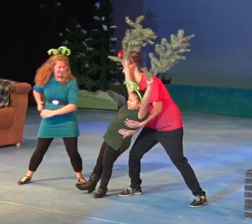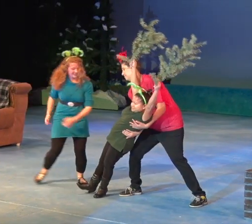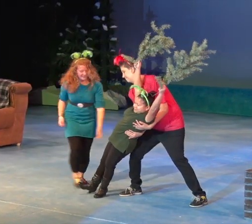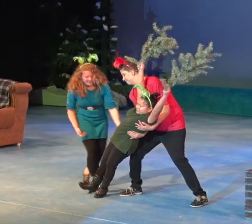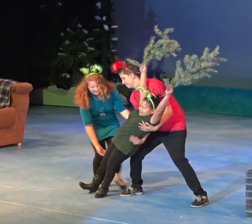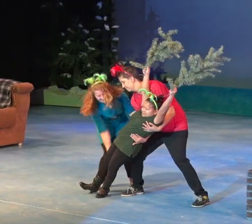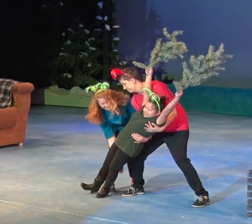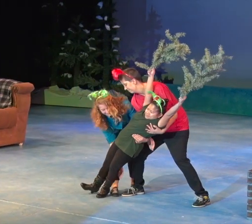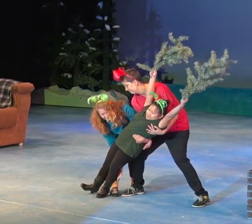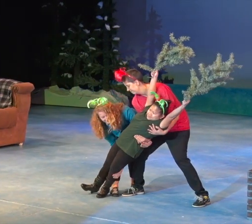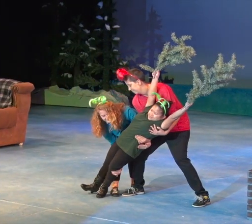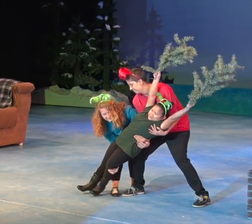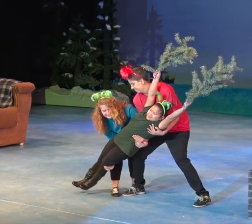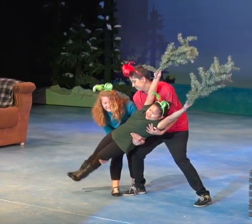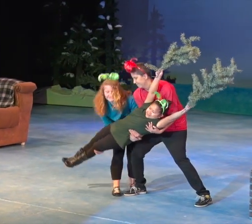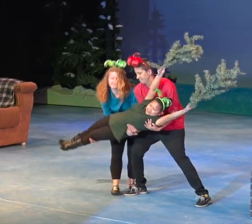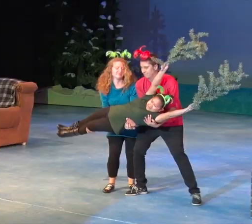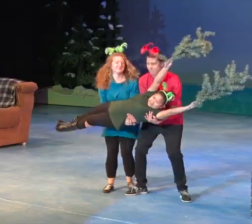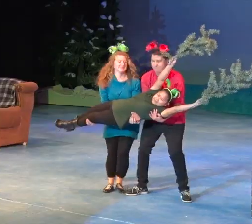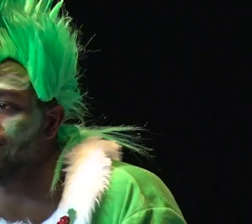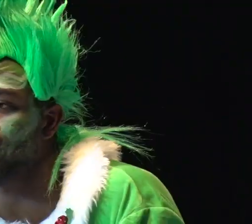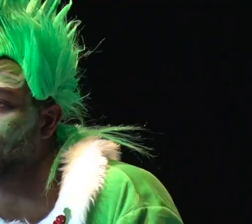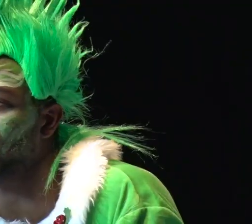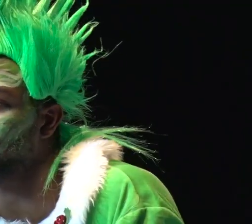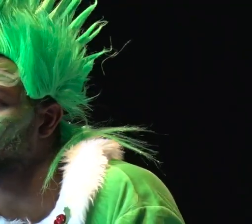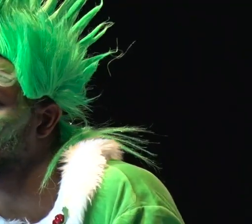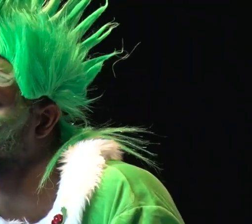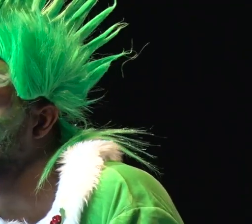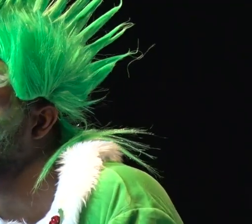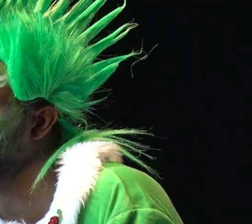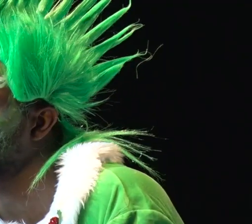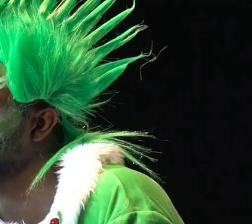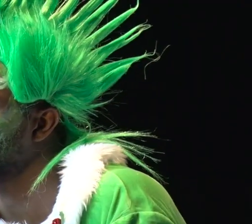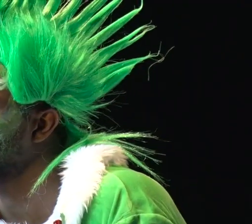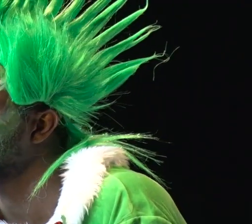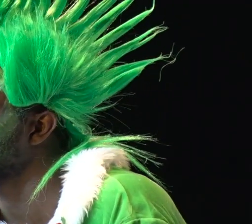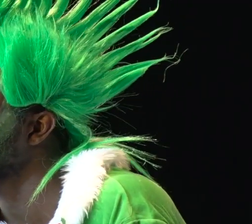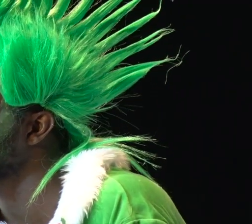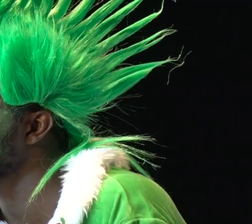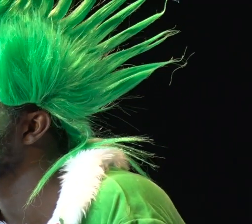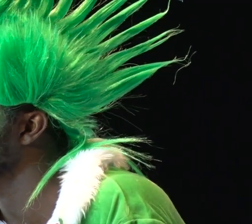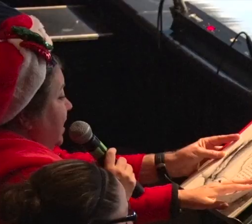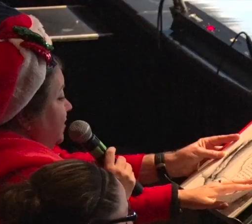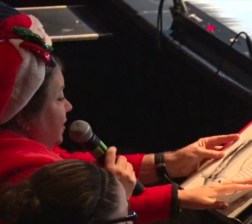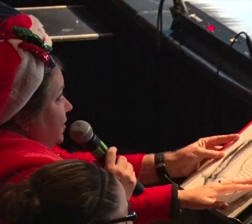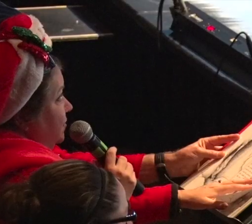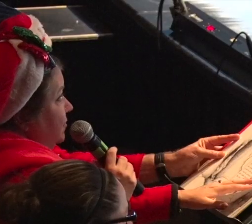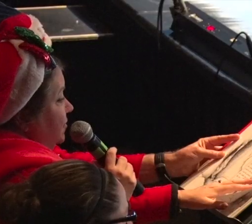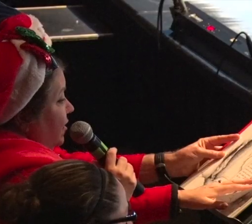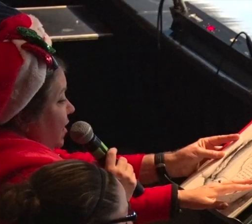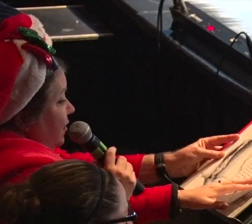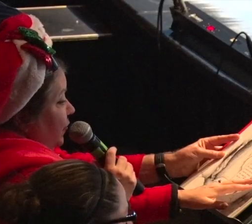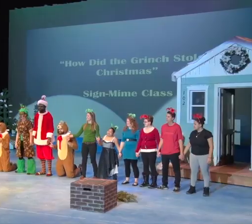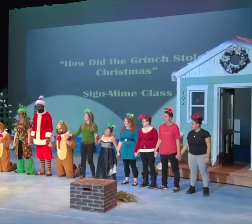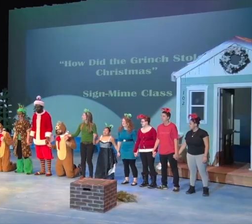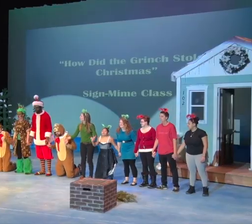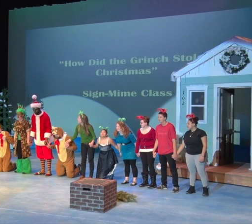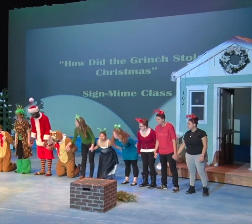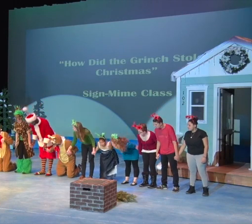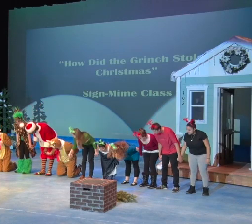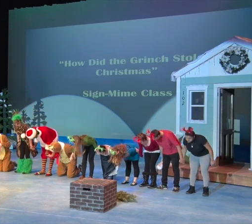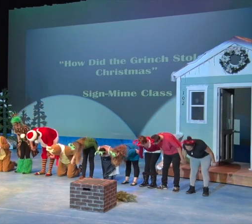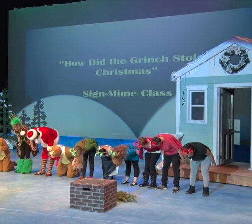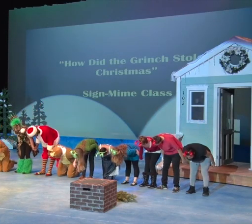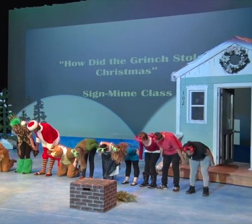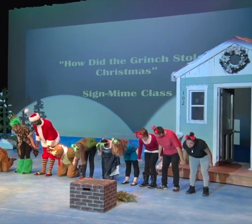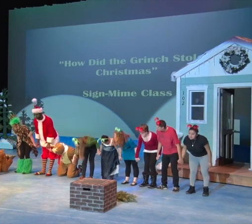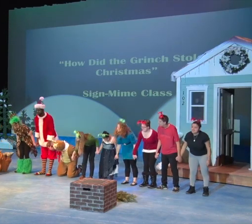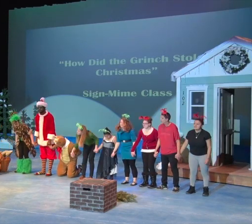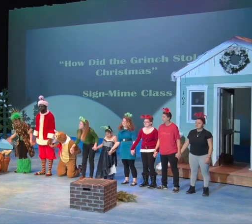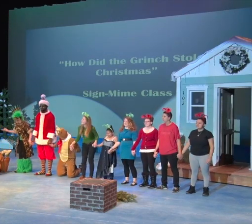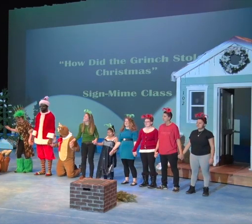[Sounds and "Grinch" music from performance]